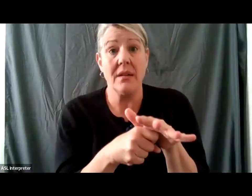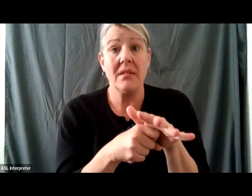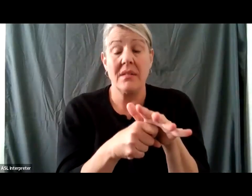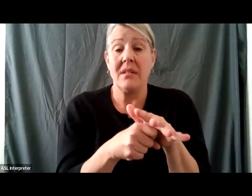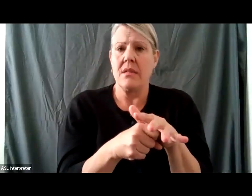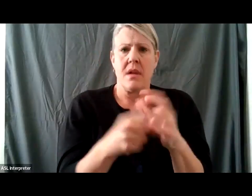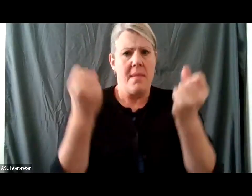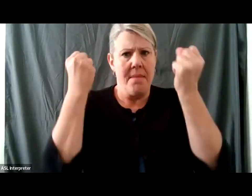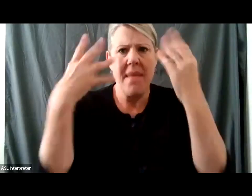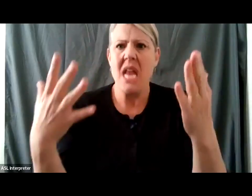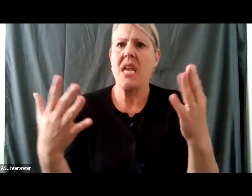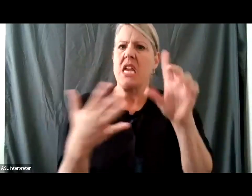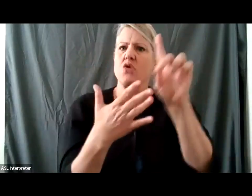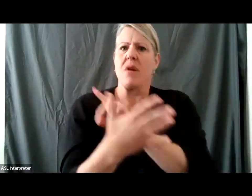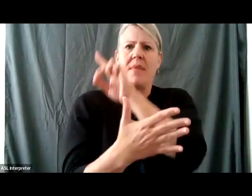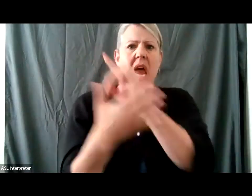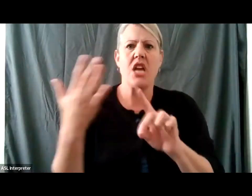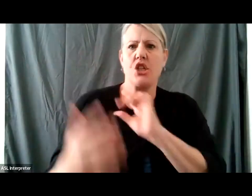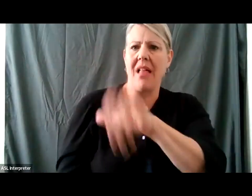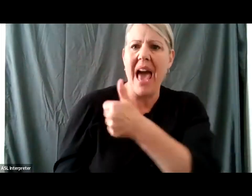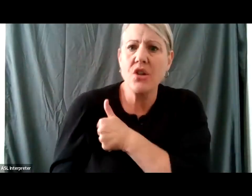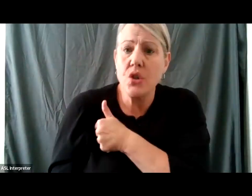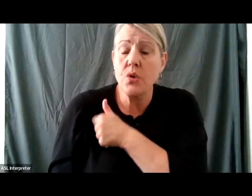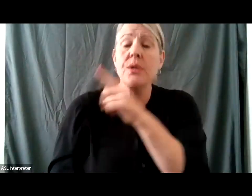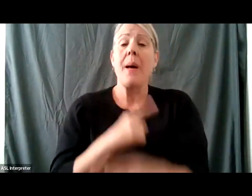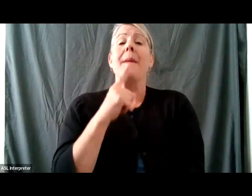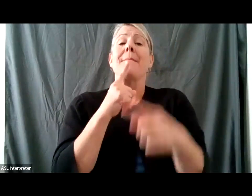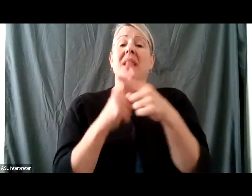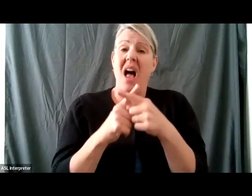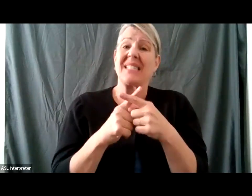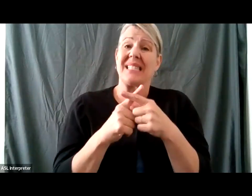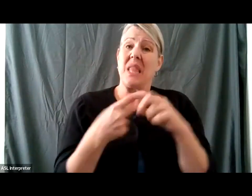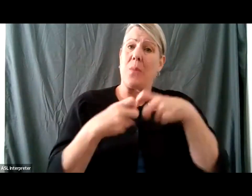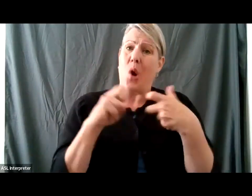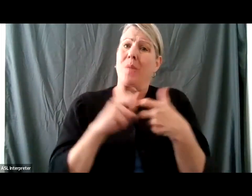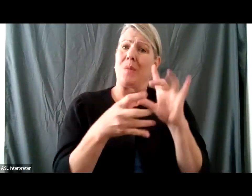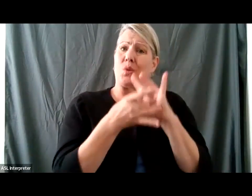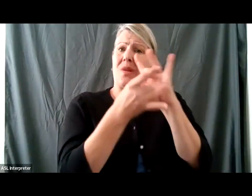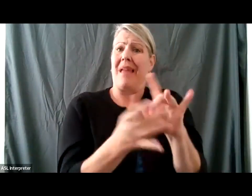discriminatory prevalent attitudes. And the related consequences became very clear.